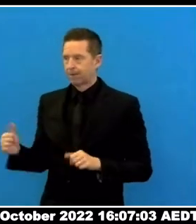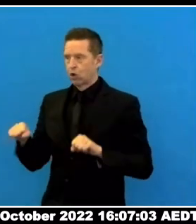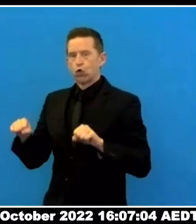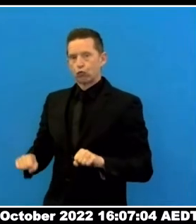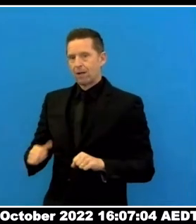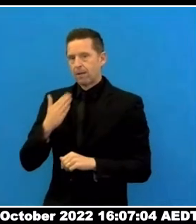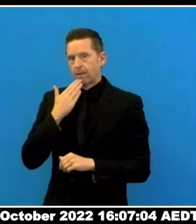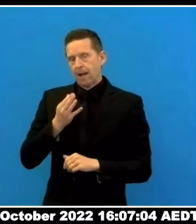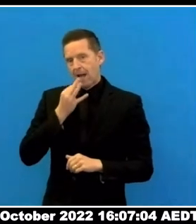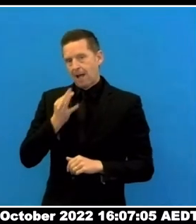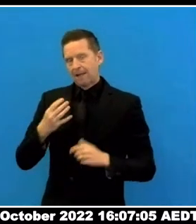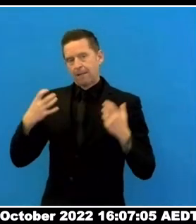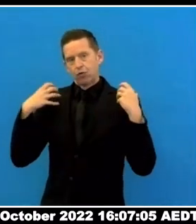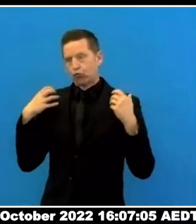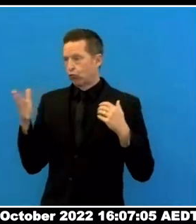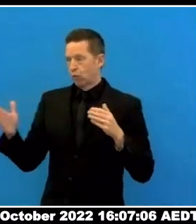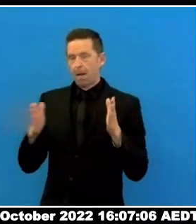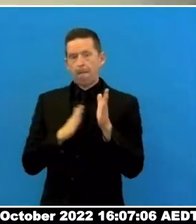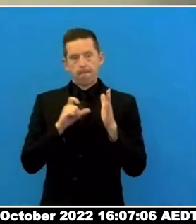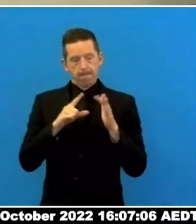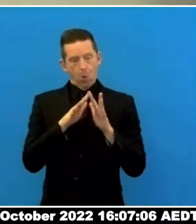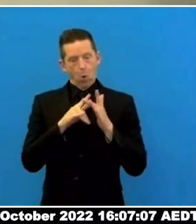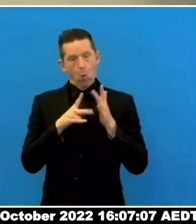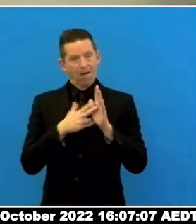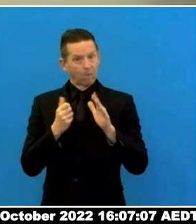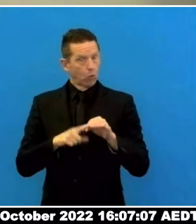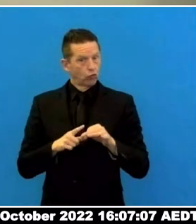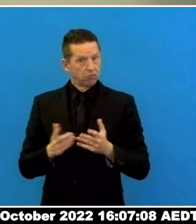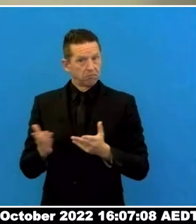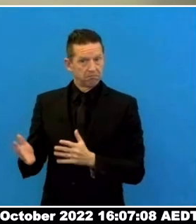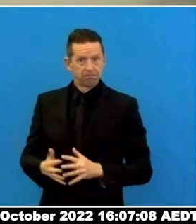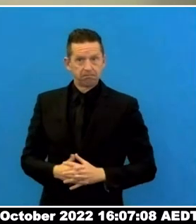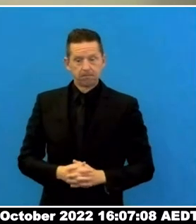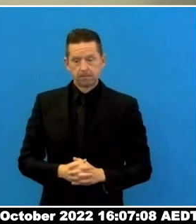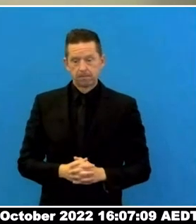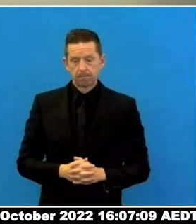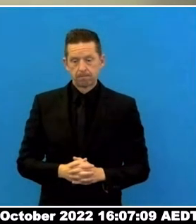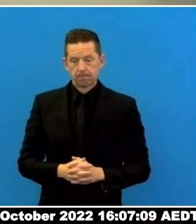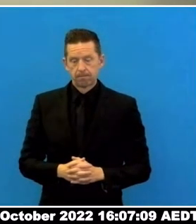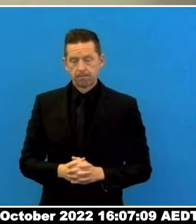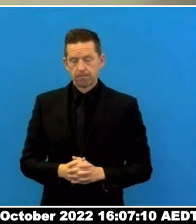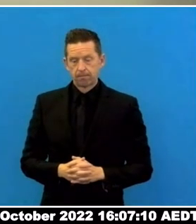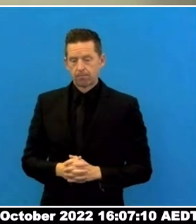I will first ask Commissioner McEwin if he has any questions. COMMISSIONER McEWIN: Thank you, Chair.